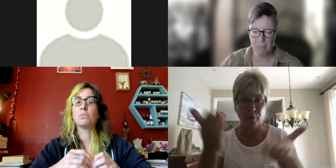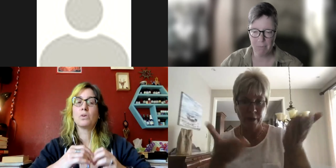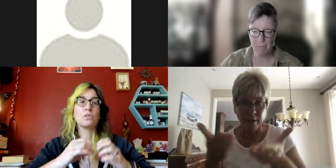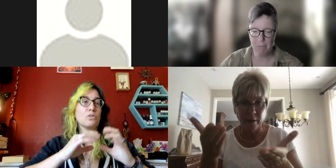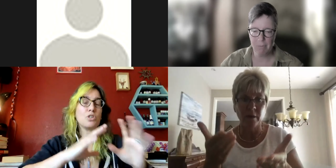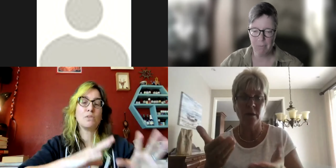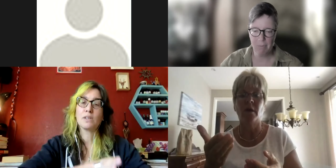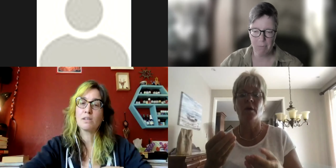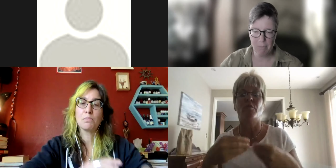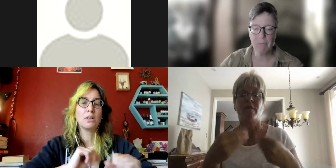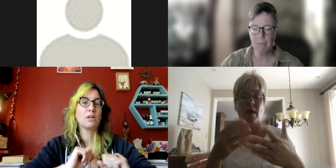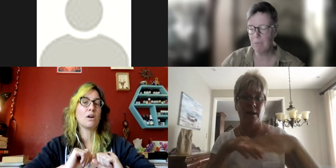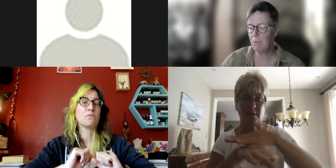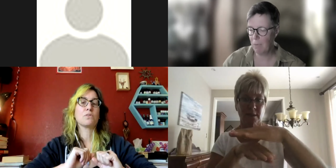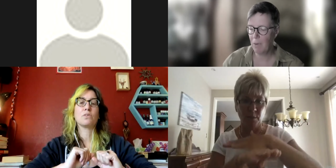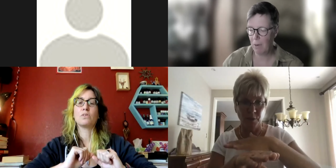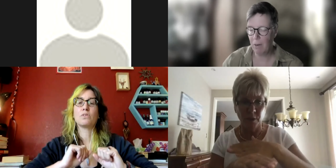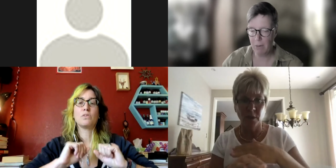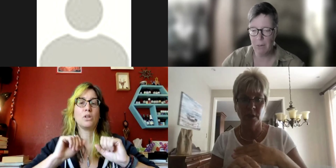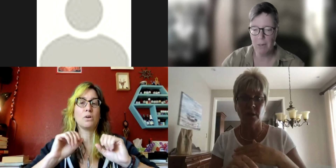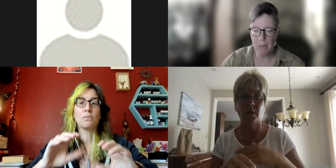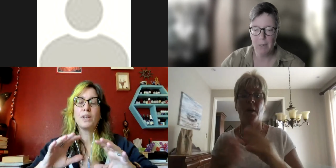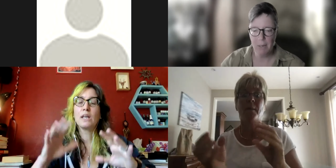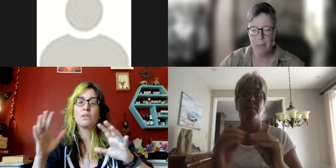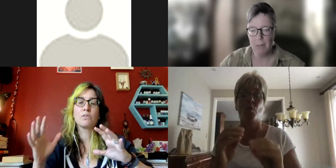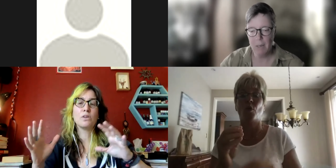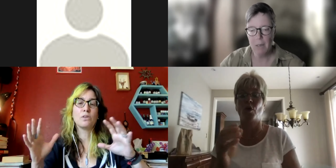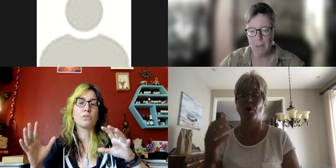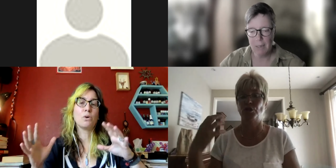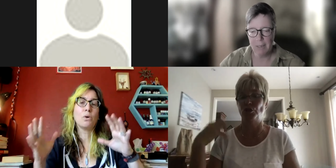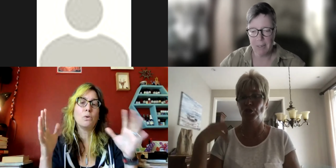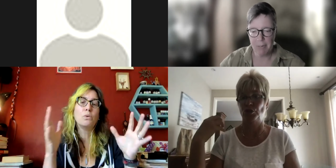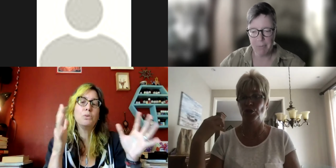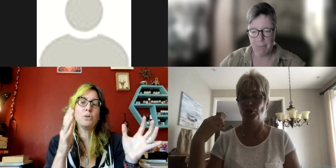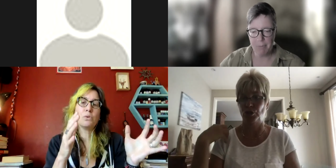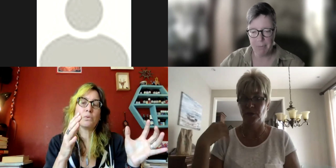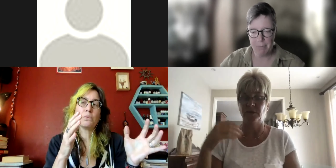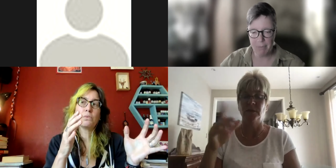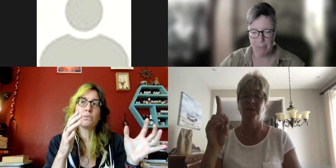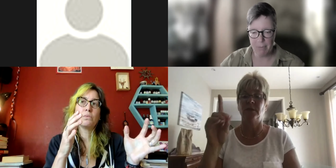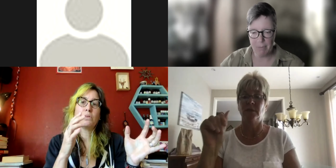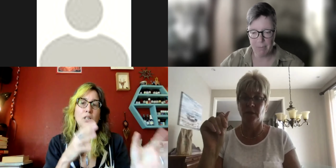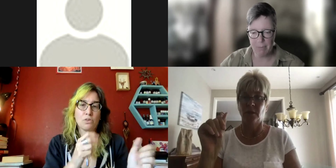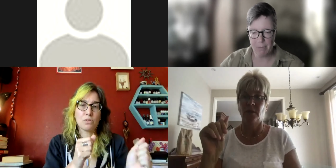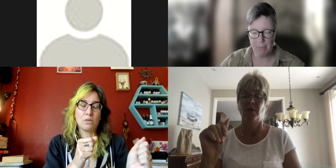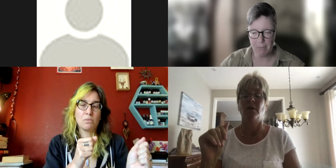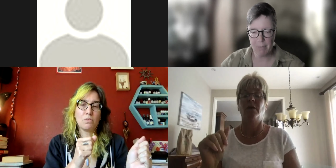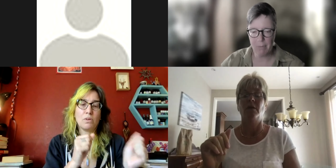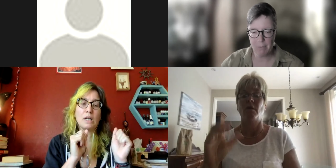more chief accessibility officers, there's a whole new industry.